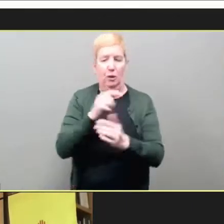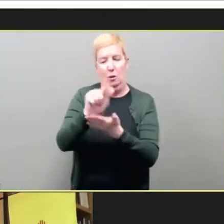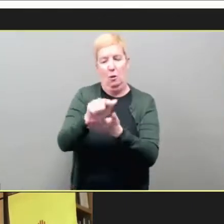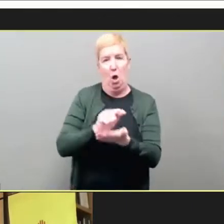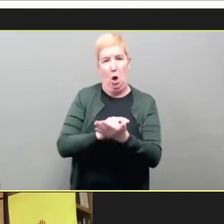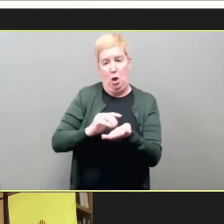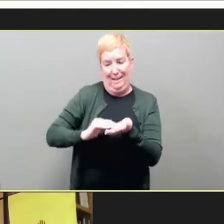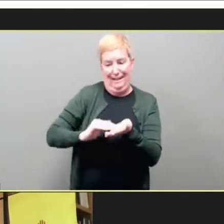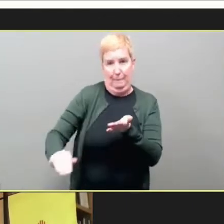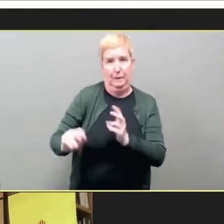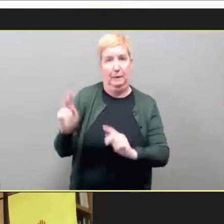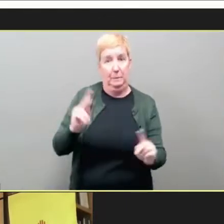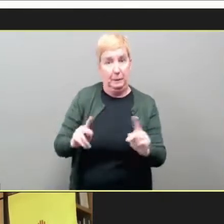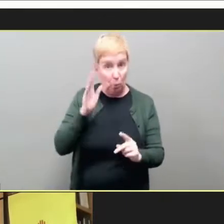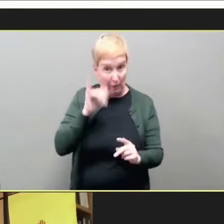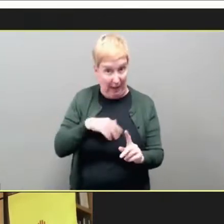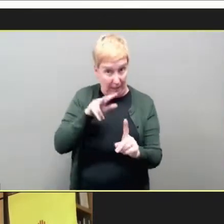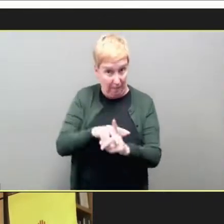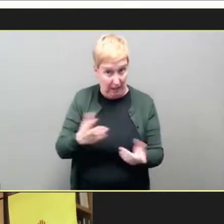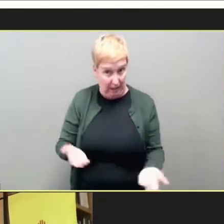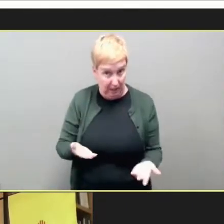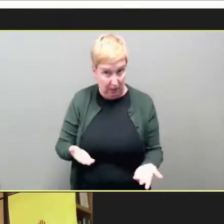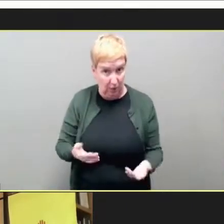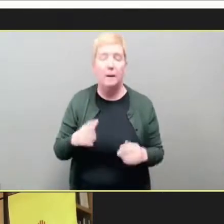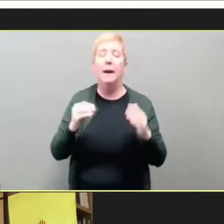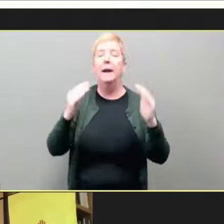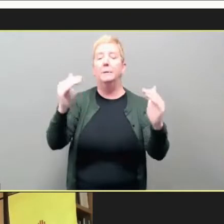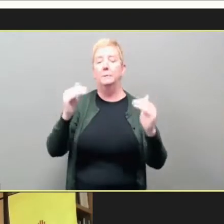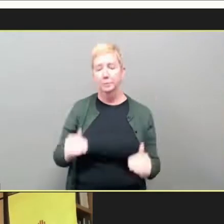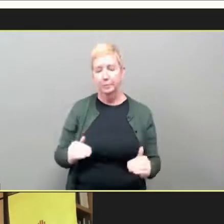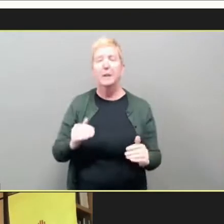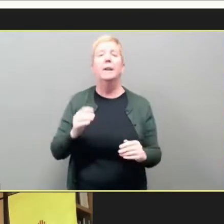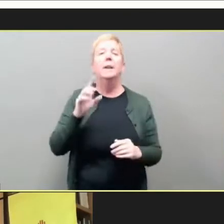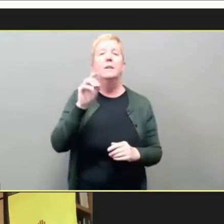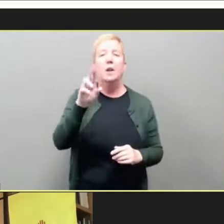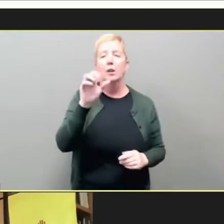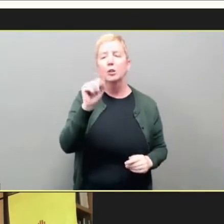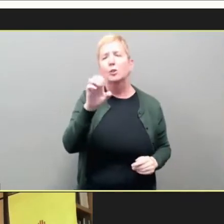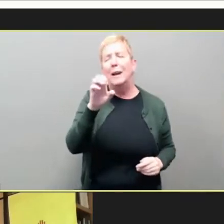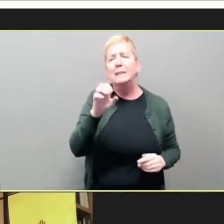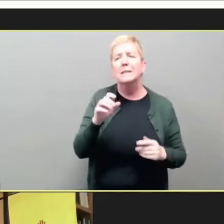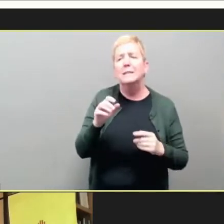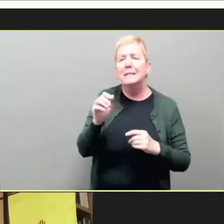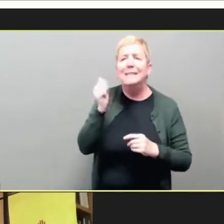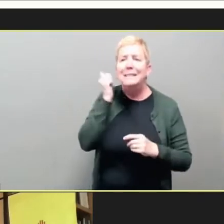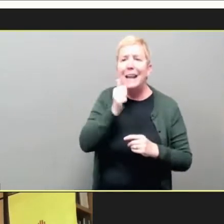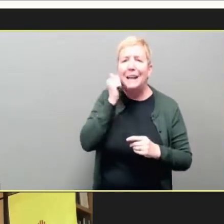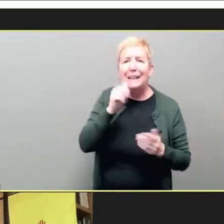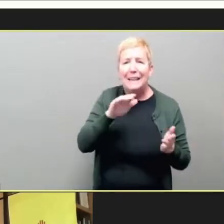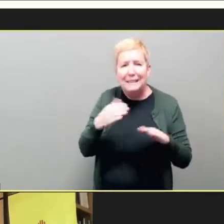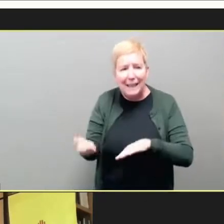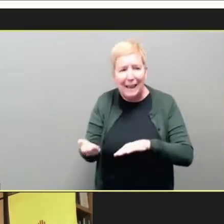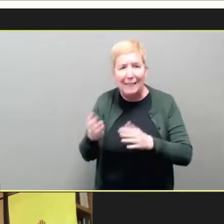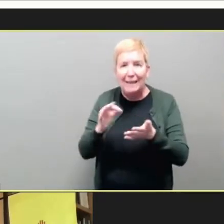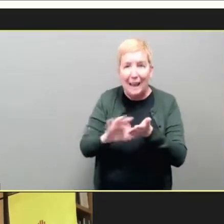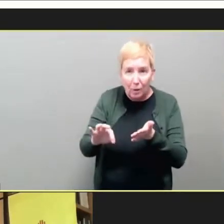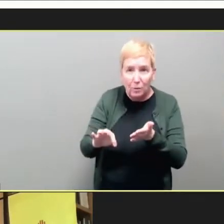three doctors grace. Um, the daily death counts have been quite high several times in the last week, almost twice as much as lentils. Worst case